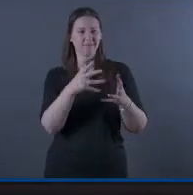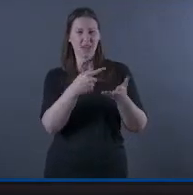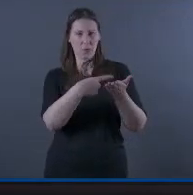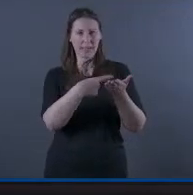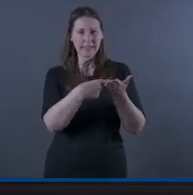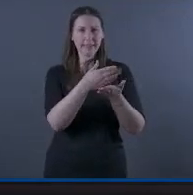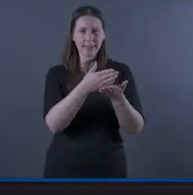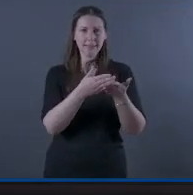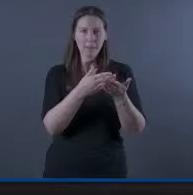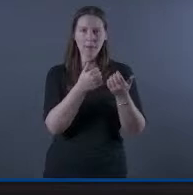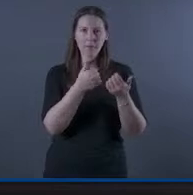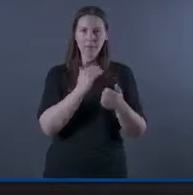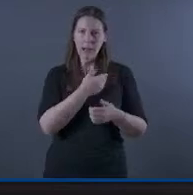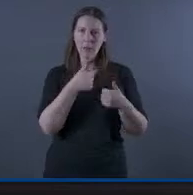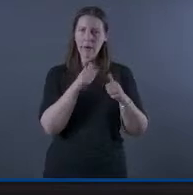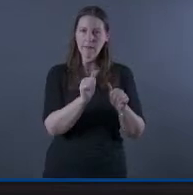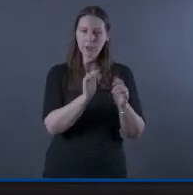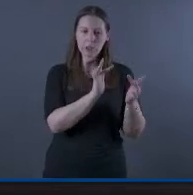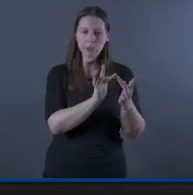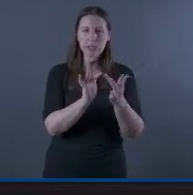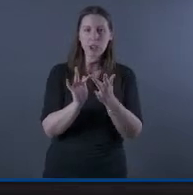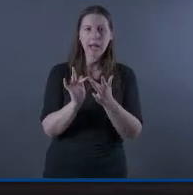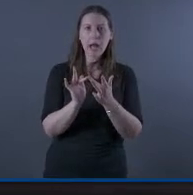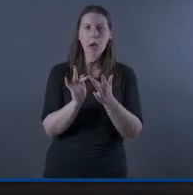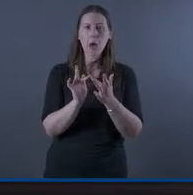in reaching out to the underserved communities